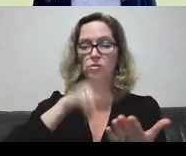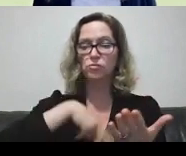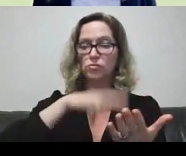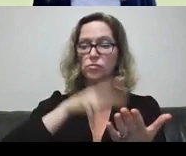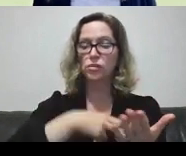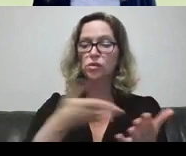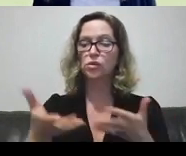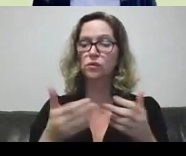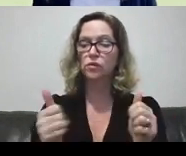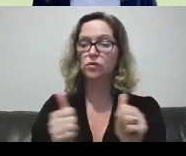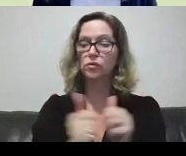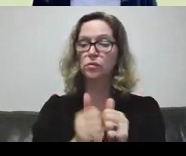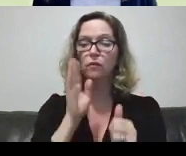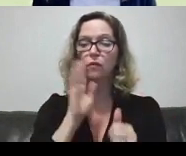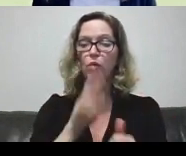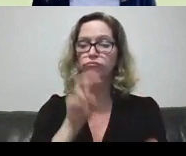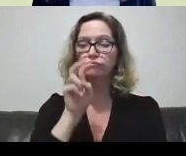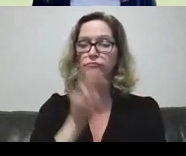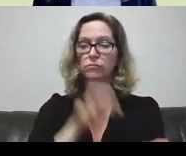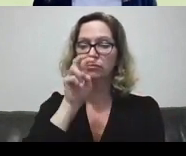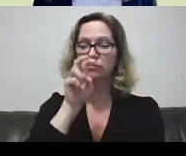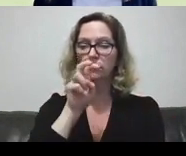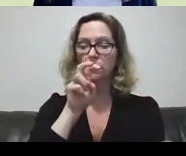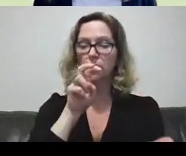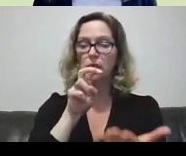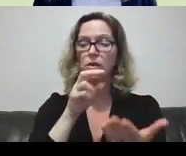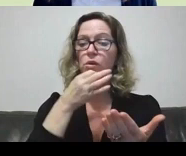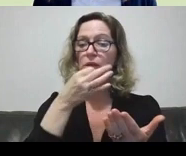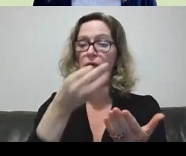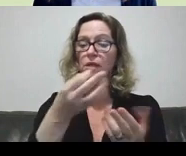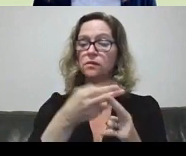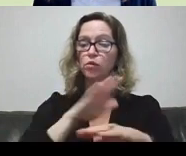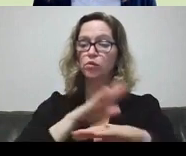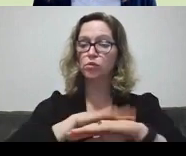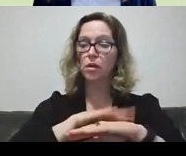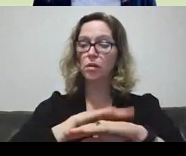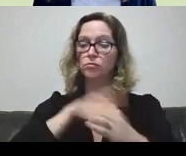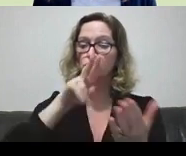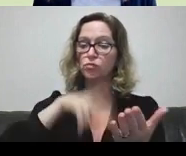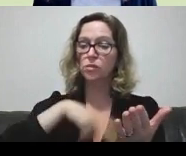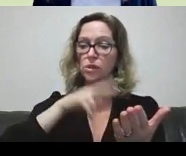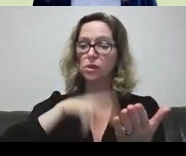signing it, you can request to take some time to read it and get some advice you